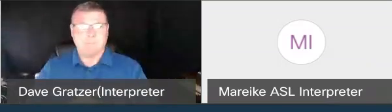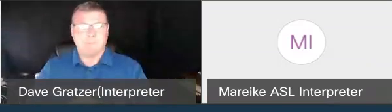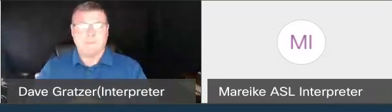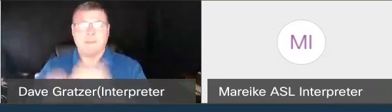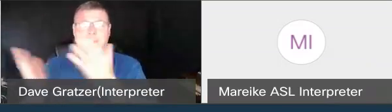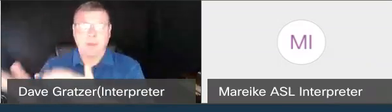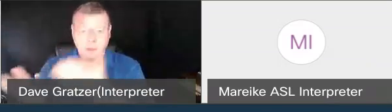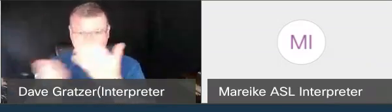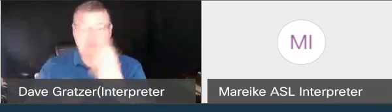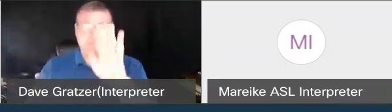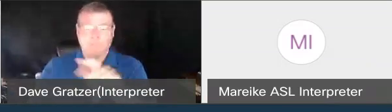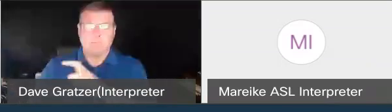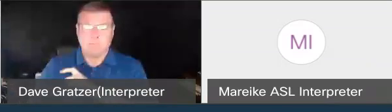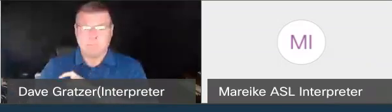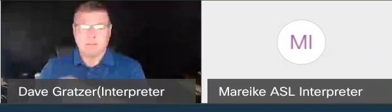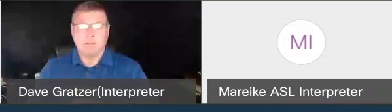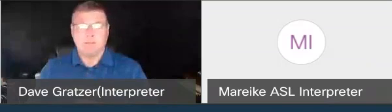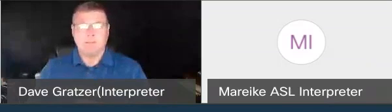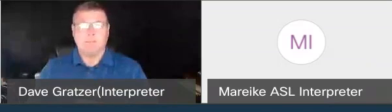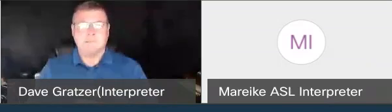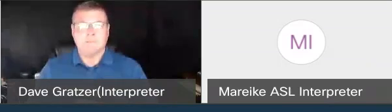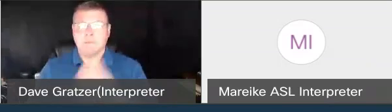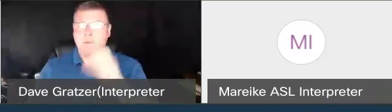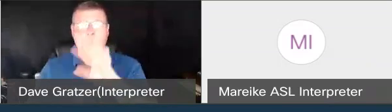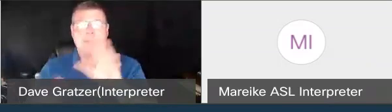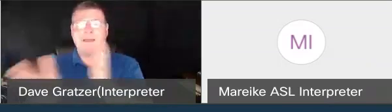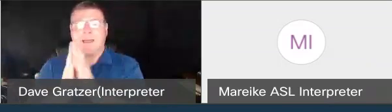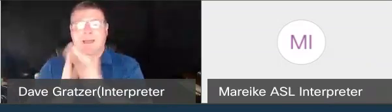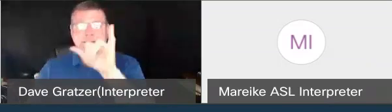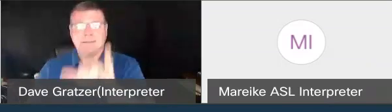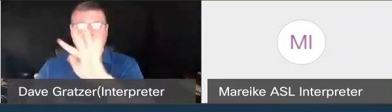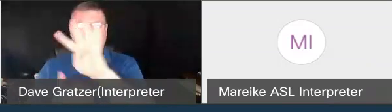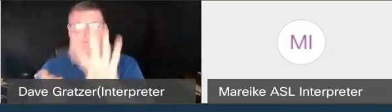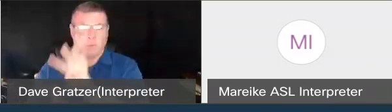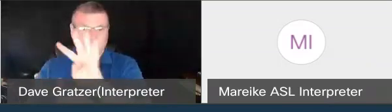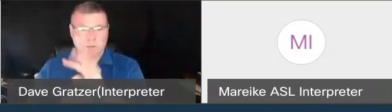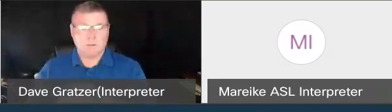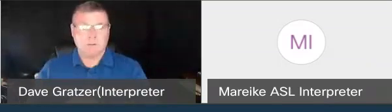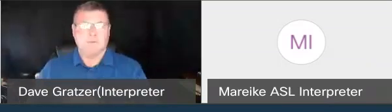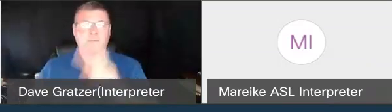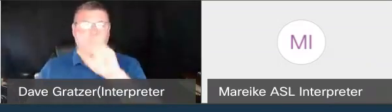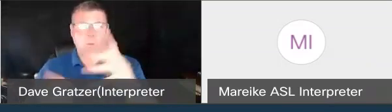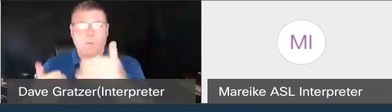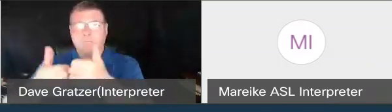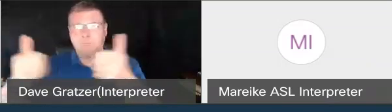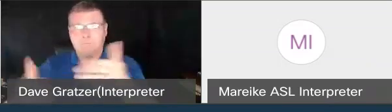uh, law enforcement are asked to spend four hours on a mat. Uh, we've got a dividing wall that separates women from men,